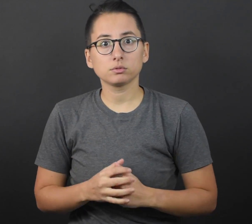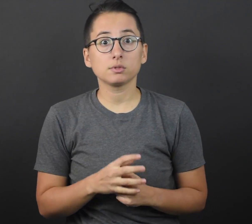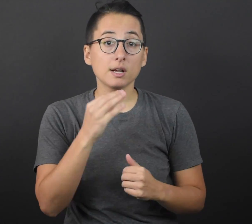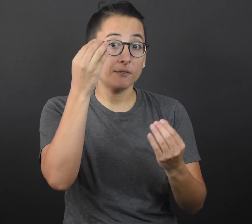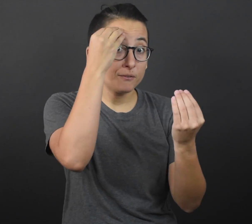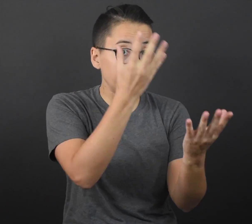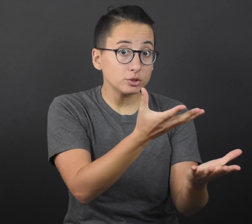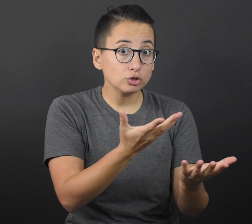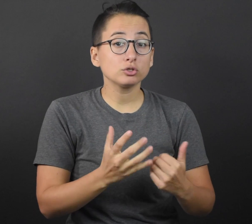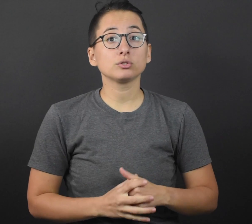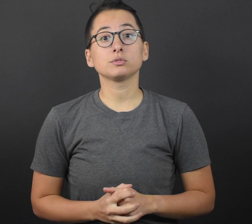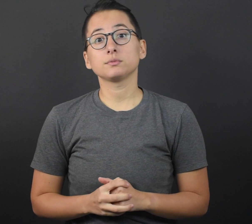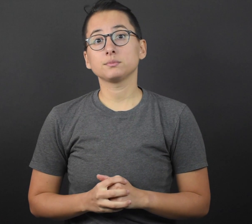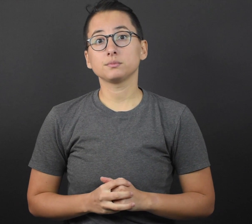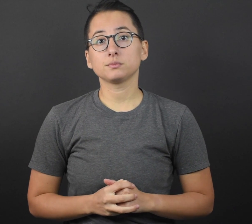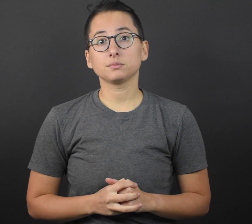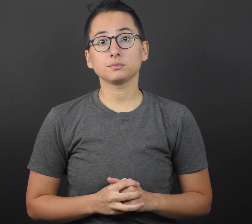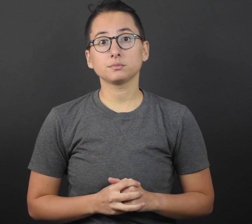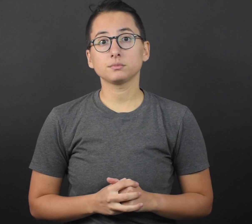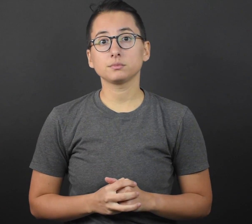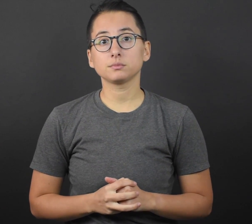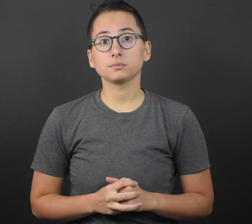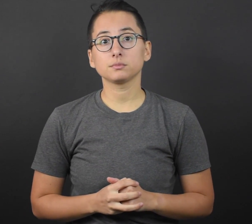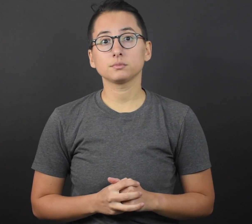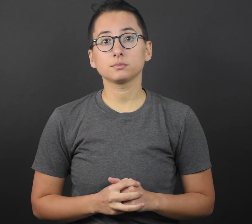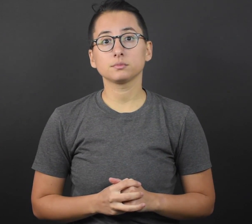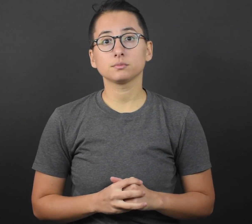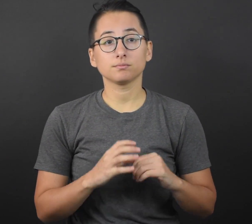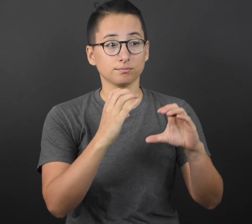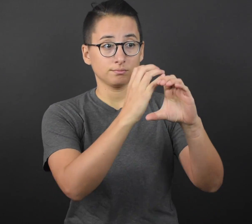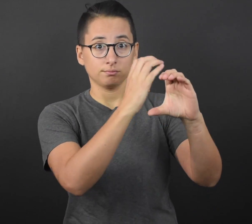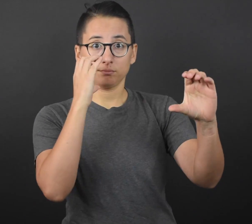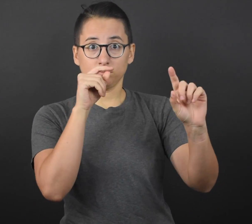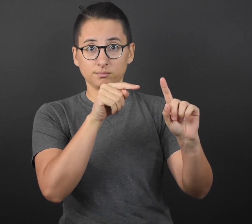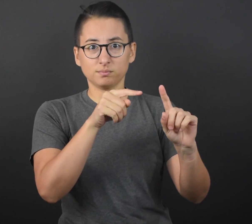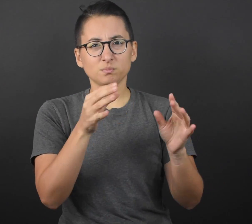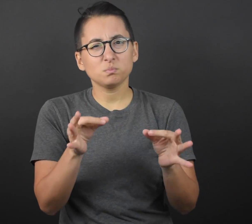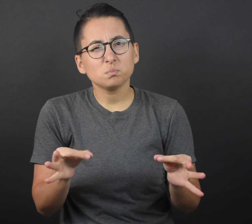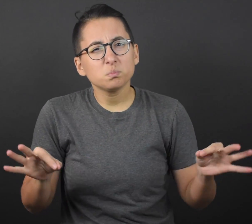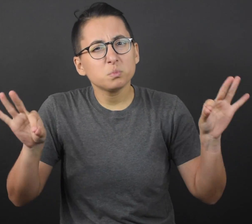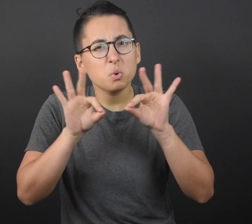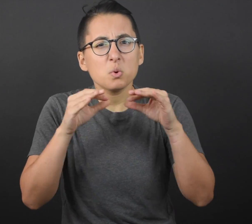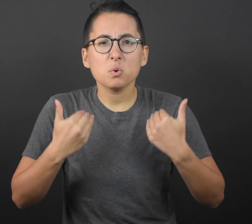the mobile units have been critical in getting us closer to that goal.”